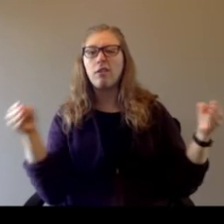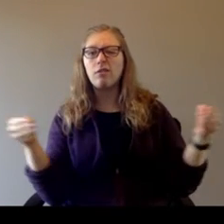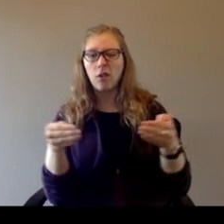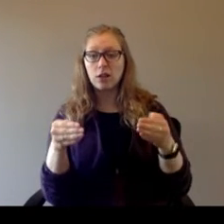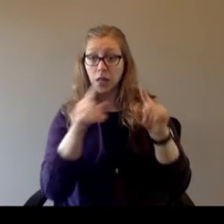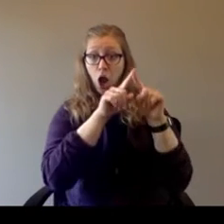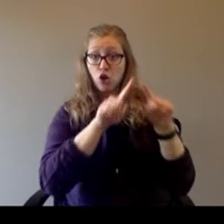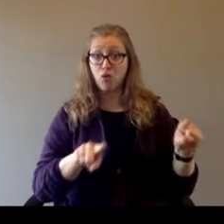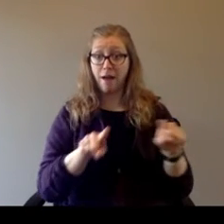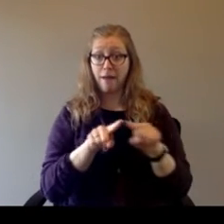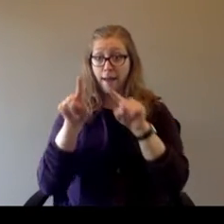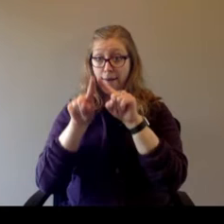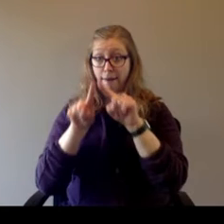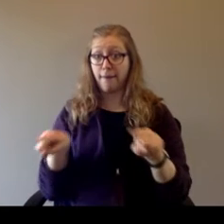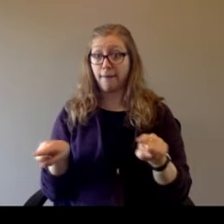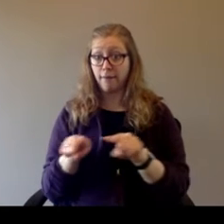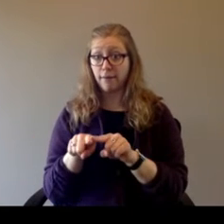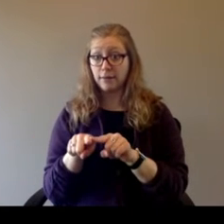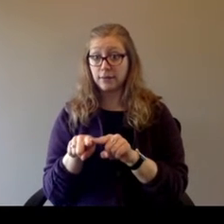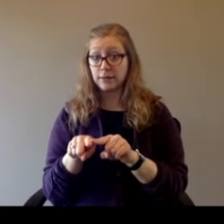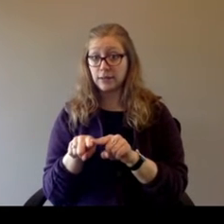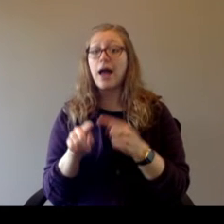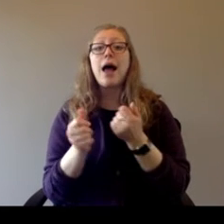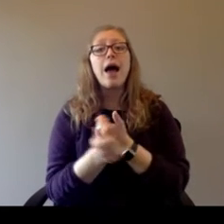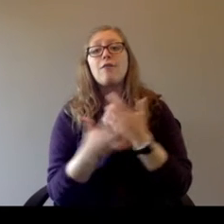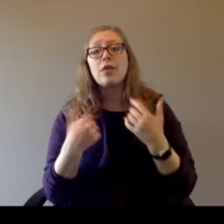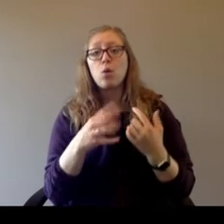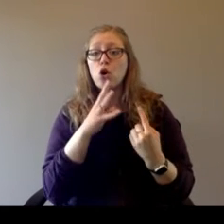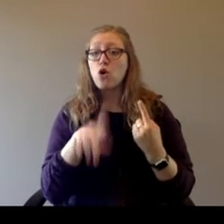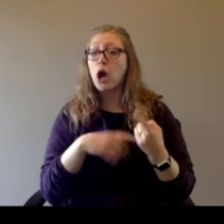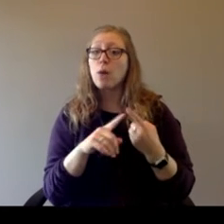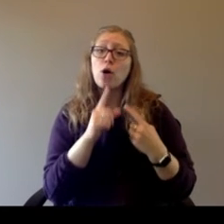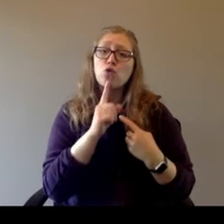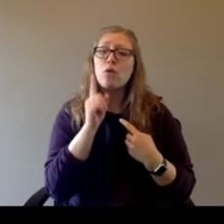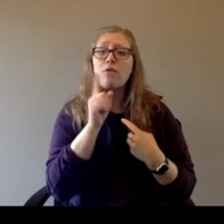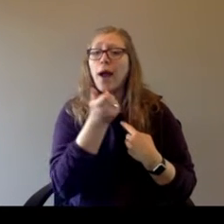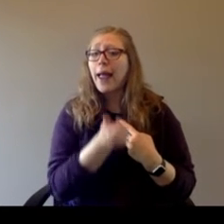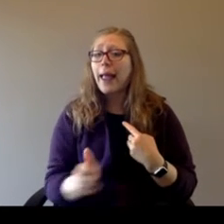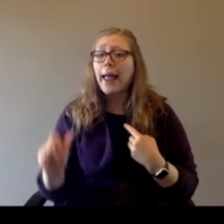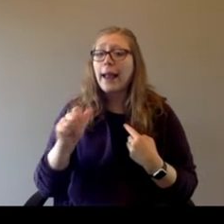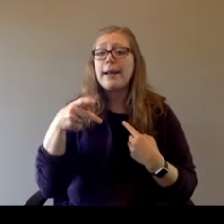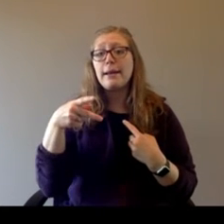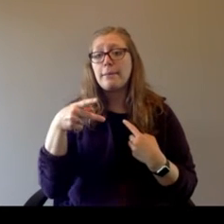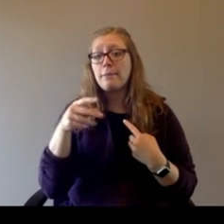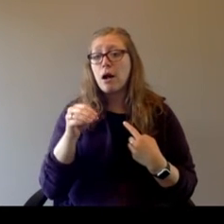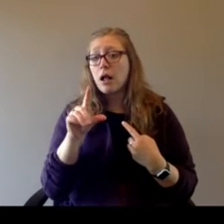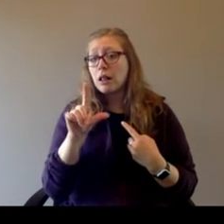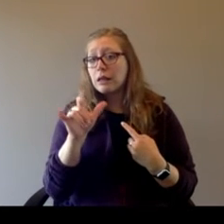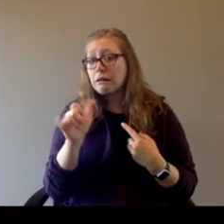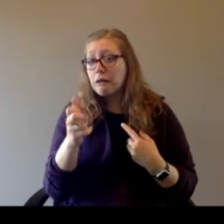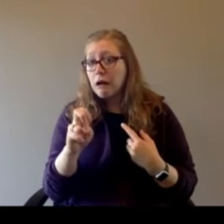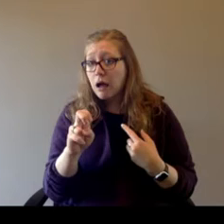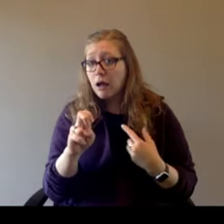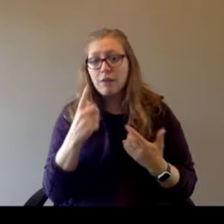Everything we're talking about is also true for polygons, in this case a pair of rectangles. But triangles is our focus.